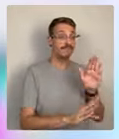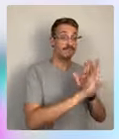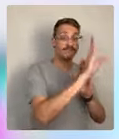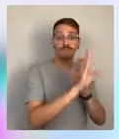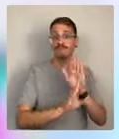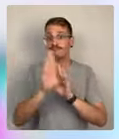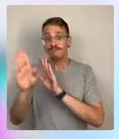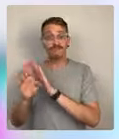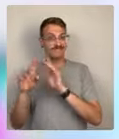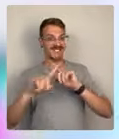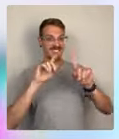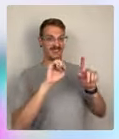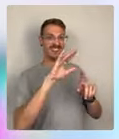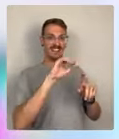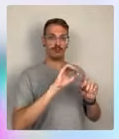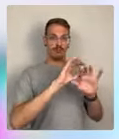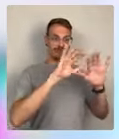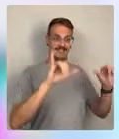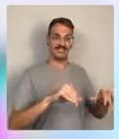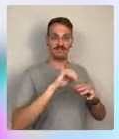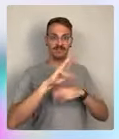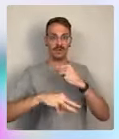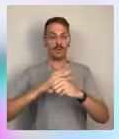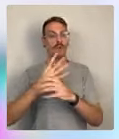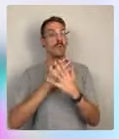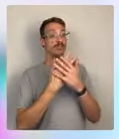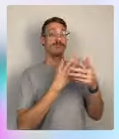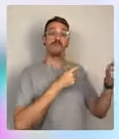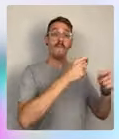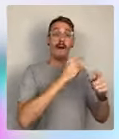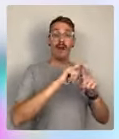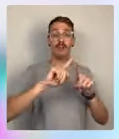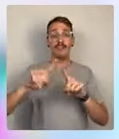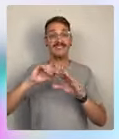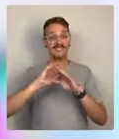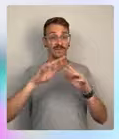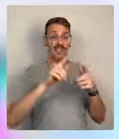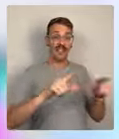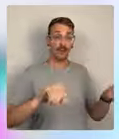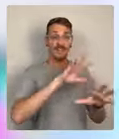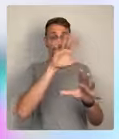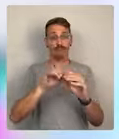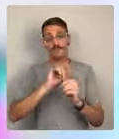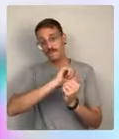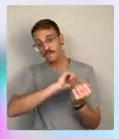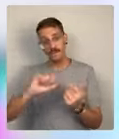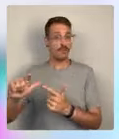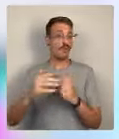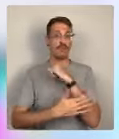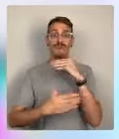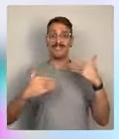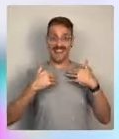We're seeing gamers develop in different ecosystems around the world, and so we want be able to moderate in different languages and be inclusive